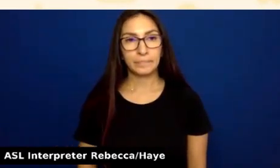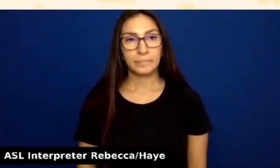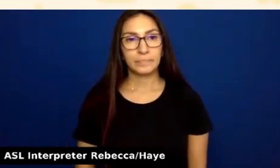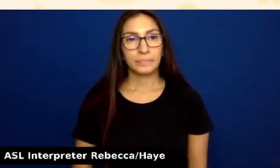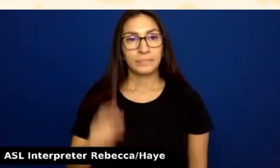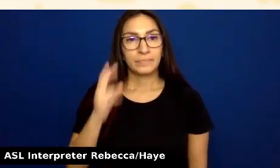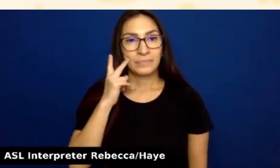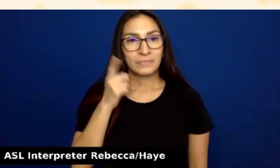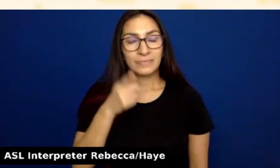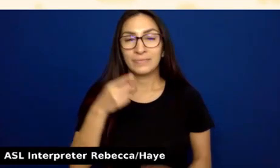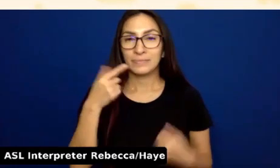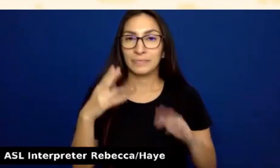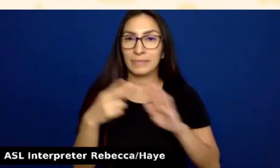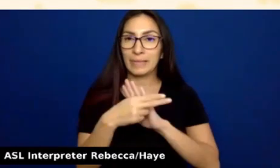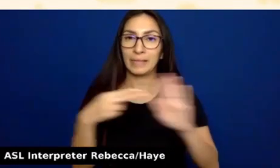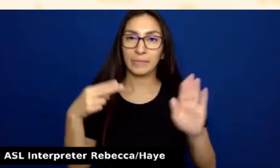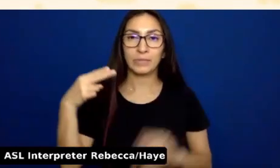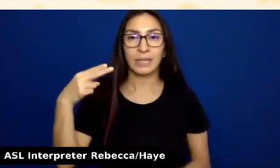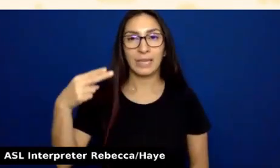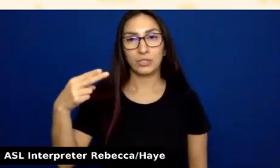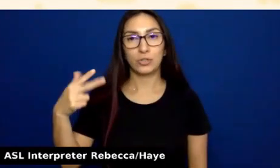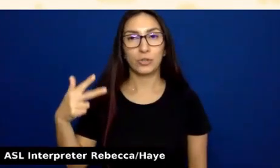We have these H3s, but there's no H2s.